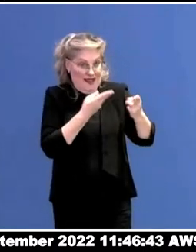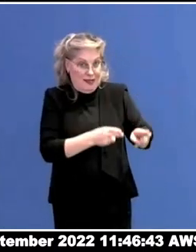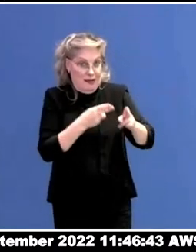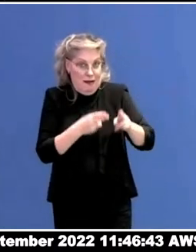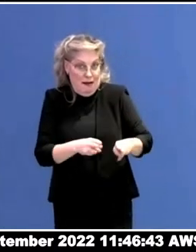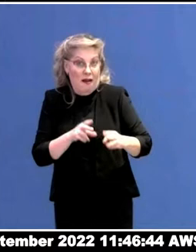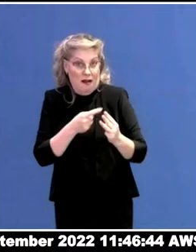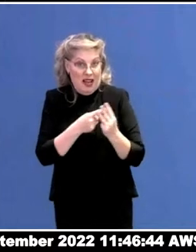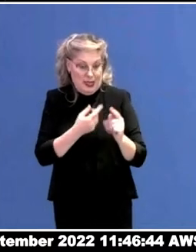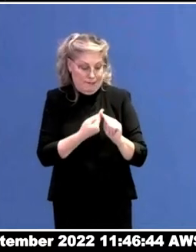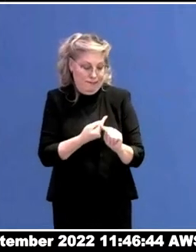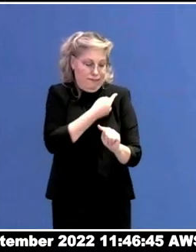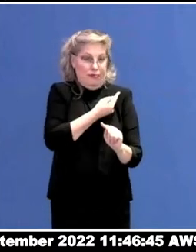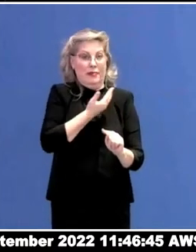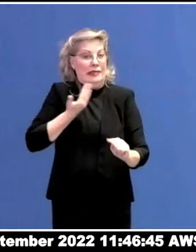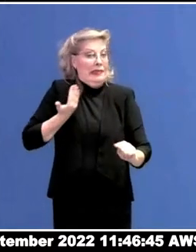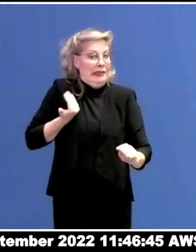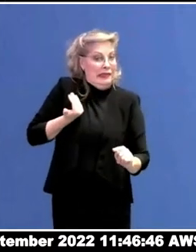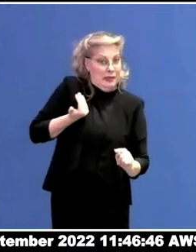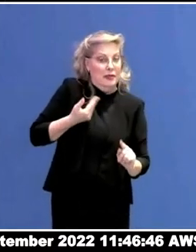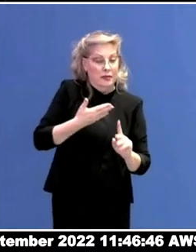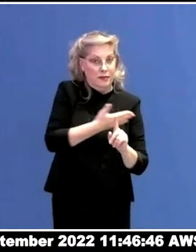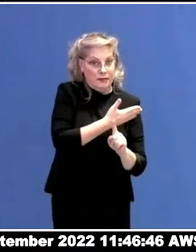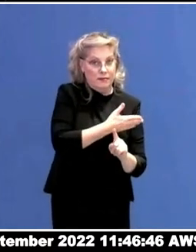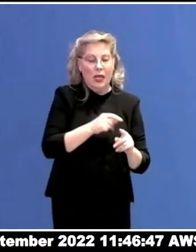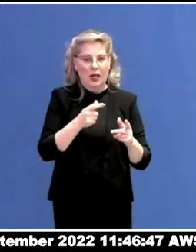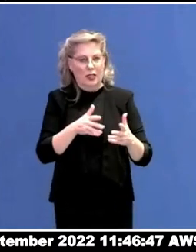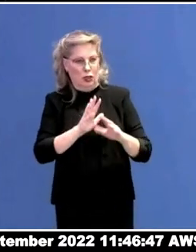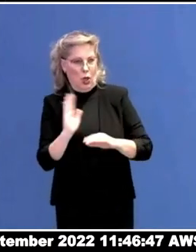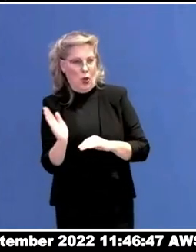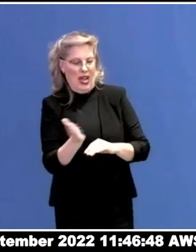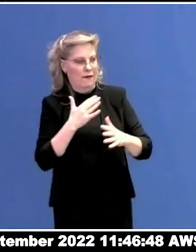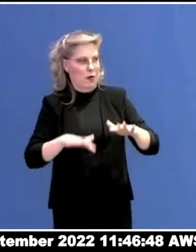in - well, basically in a coroner's inquest right now with another couple of days